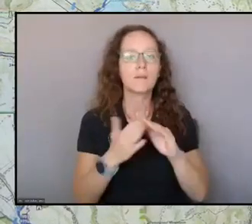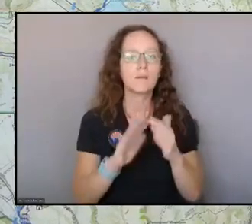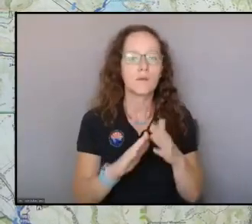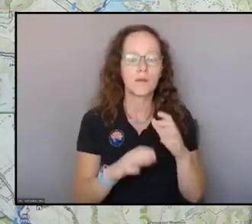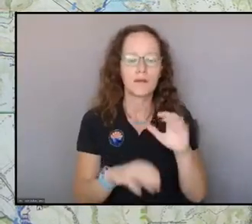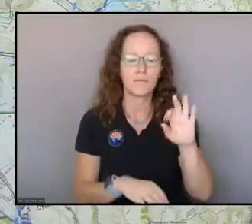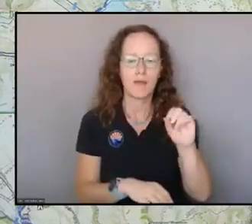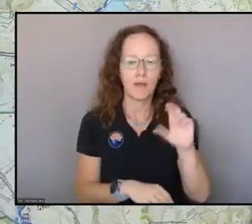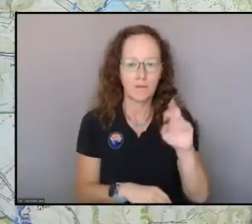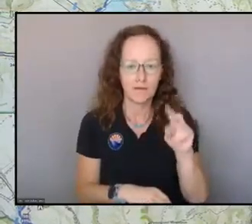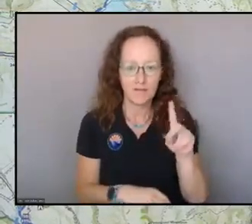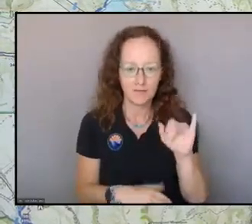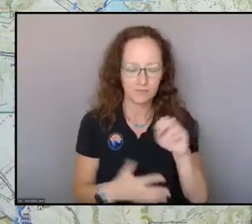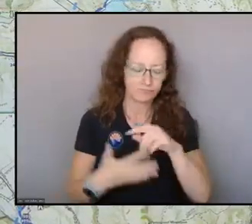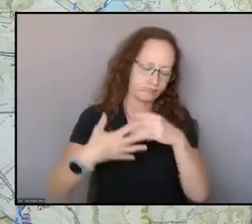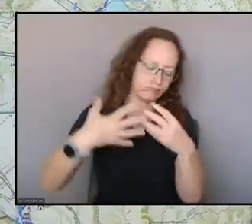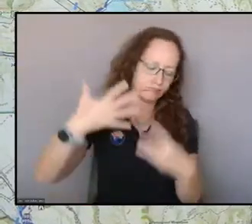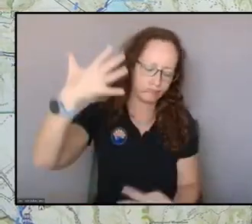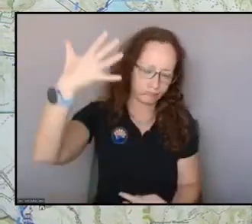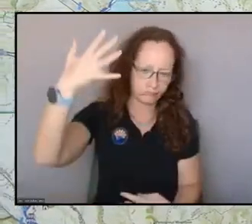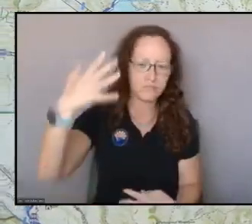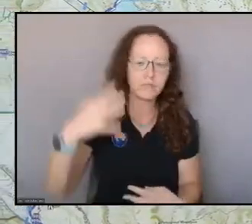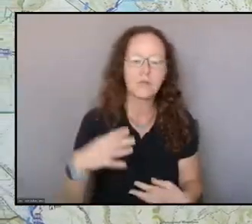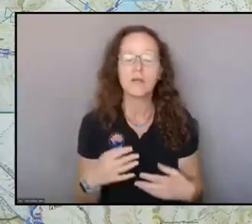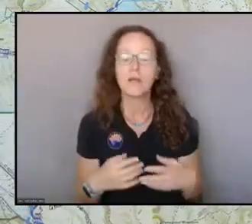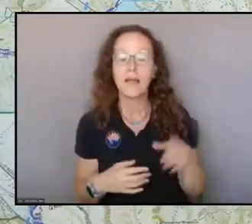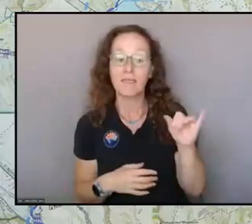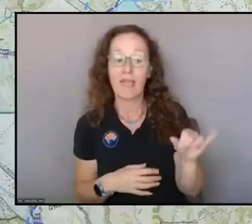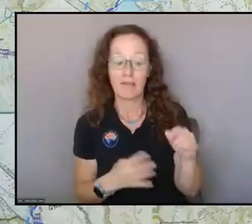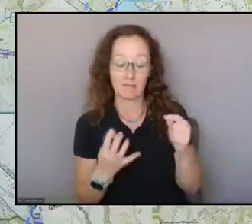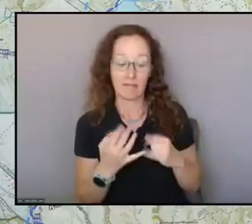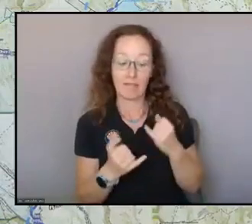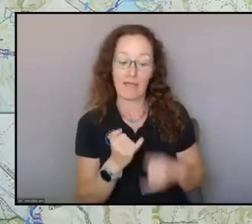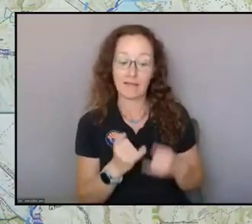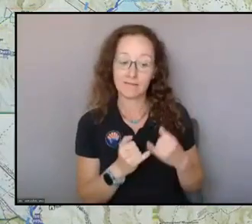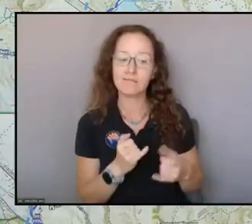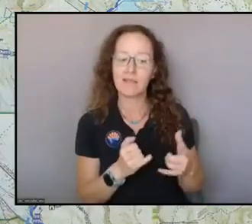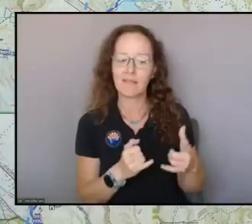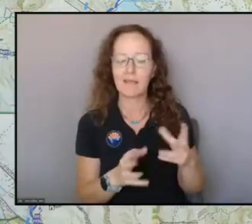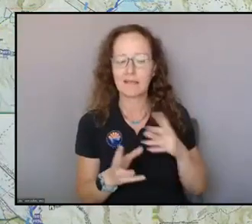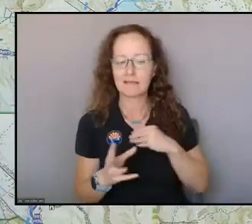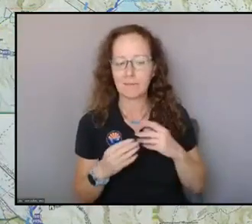COMMUNITY FOUNDATION (READING LIST OF NAMES). TAOS COMMUNITY FOUNDATION IS TAKING MONETARY DONATION